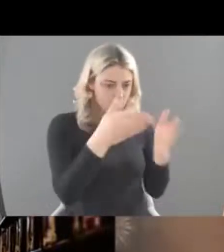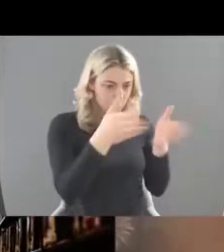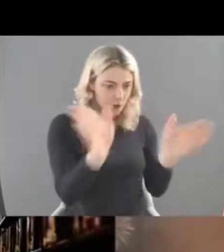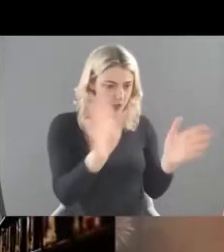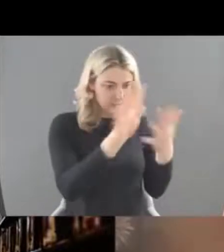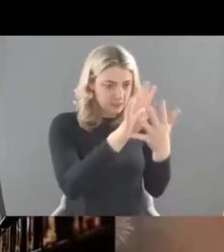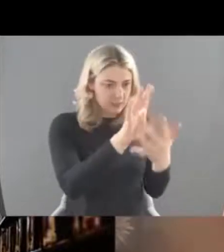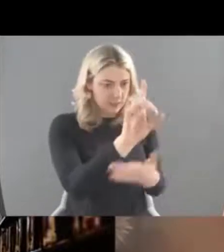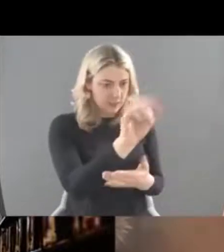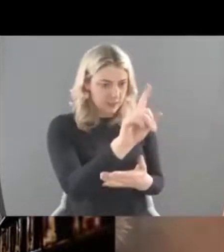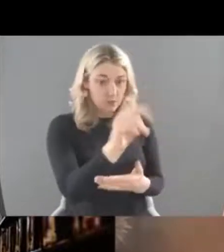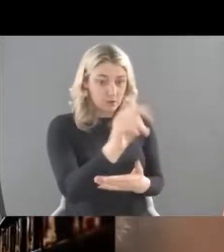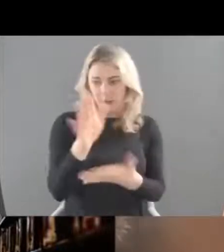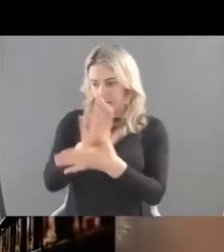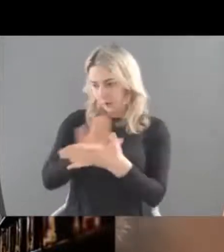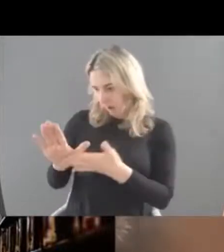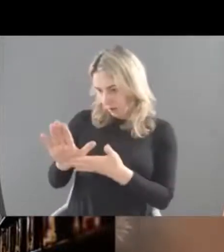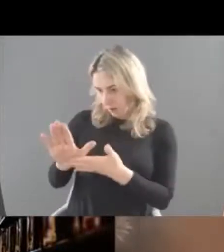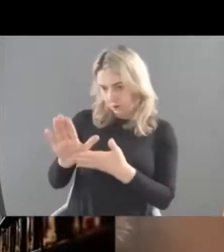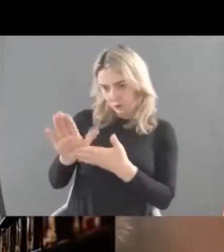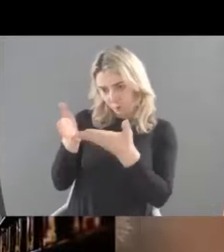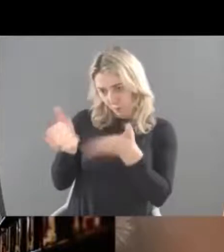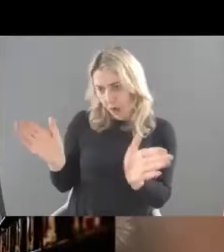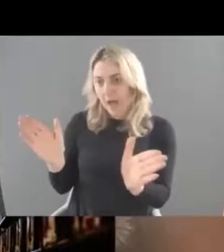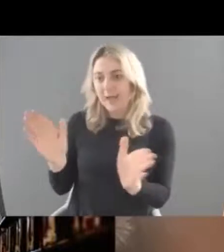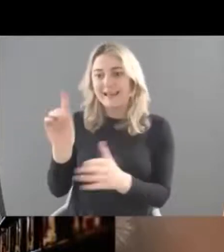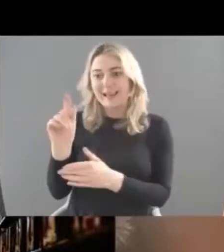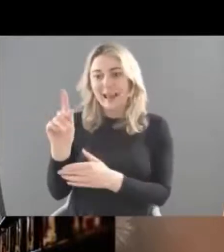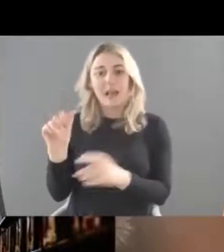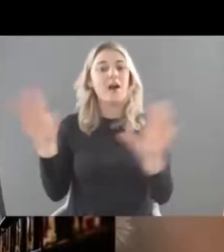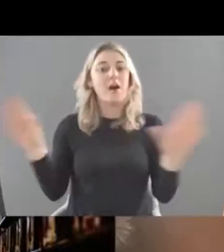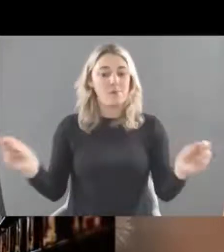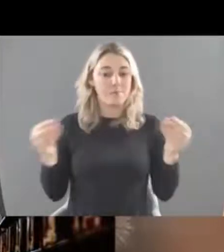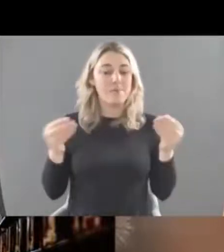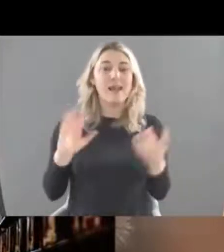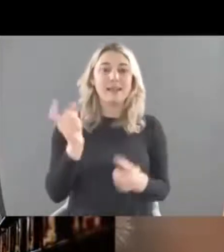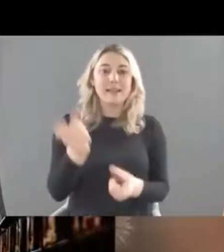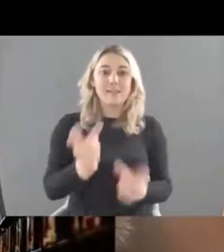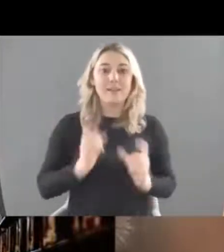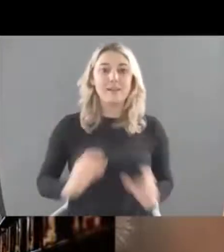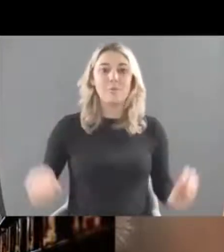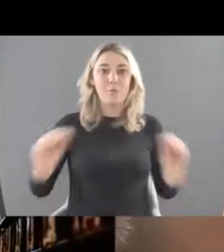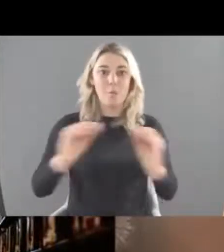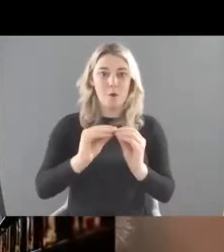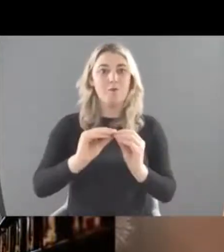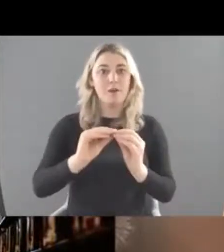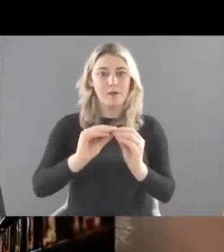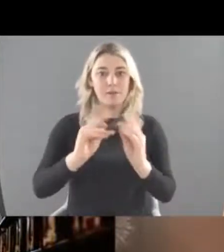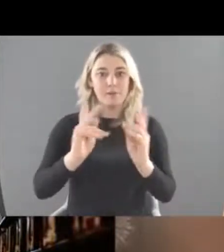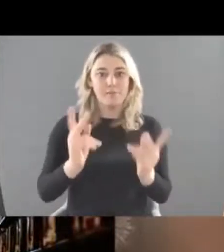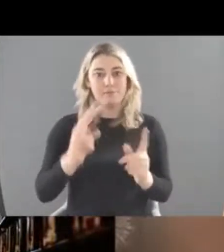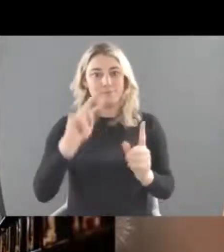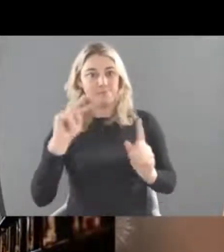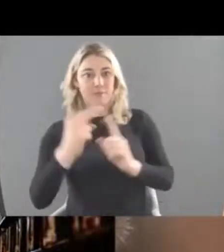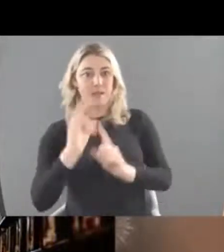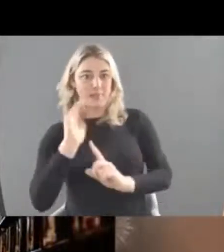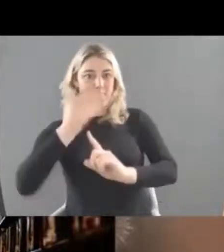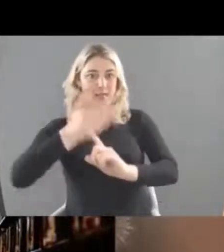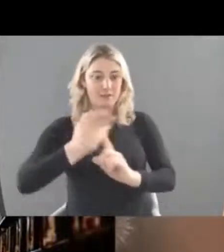campus or college wide data. And that gives us some lens and in some ways that allows maybe there could be a distance from the data.